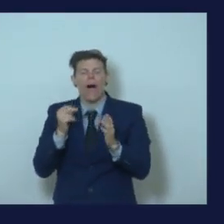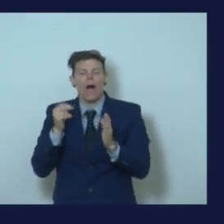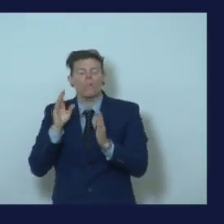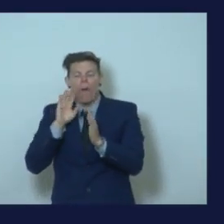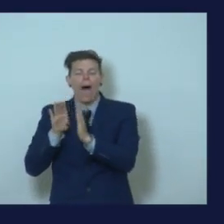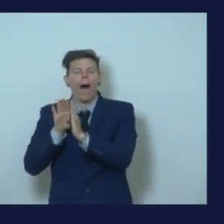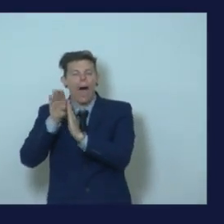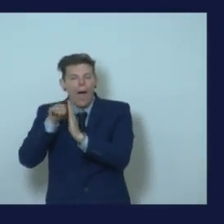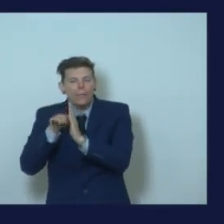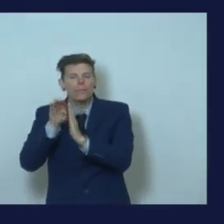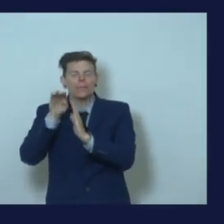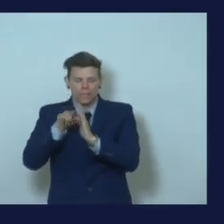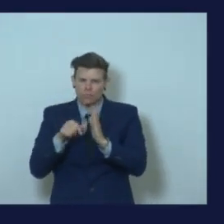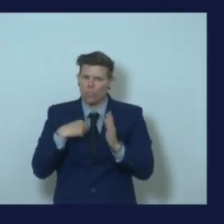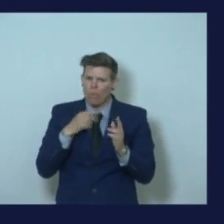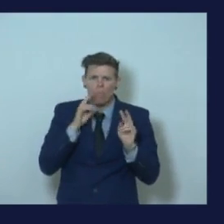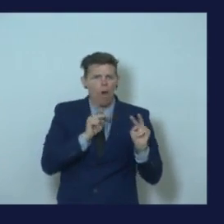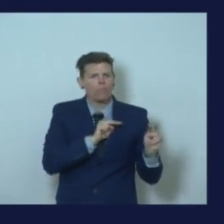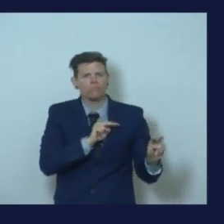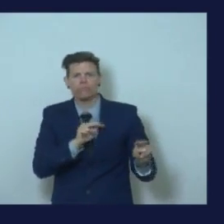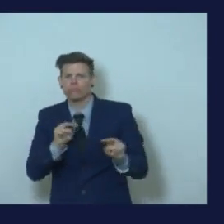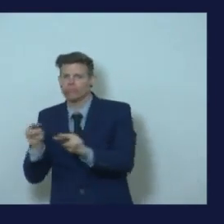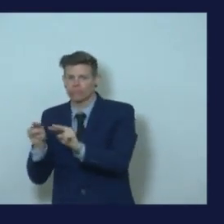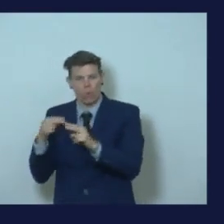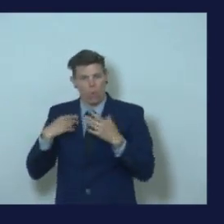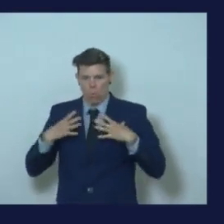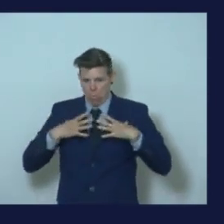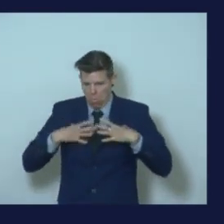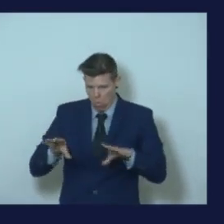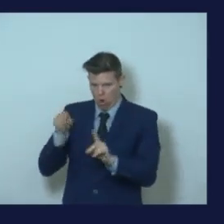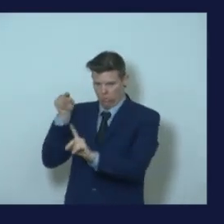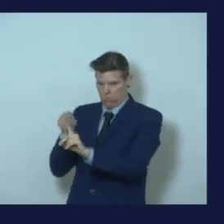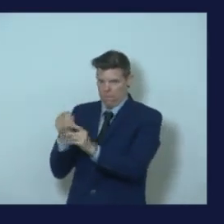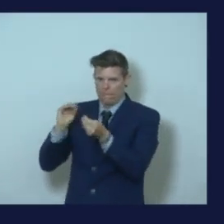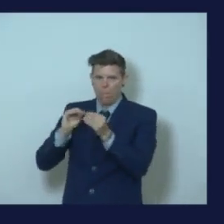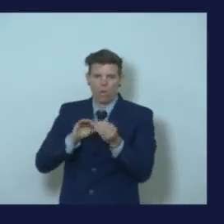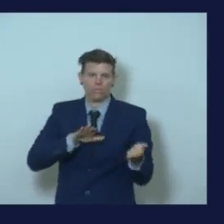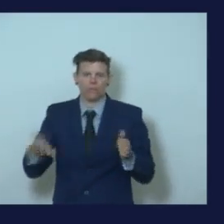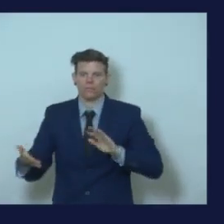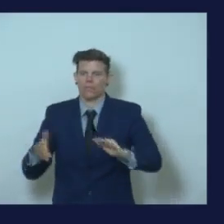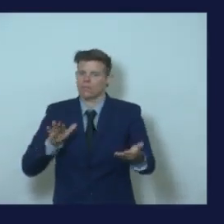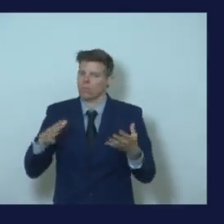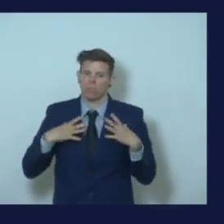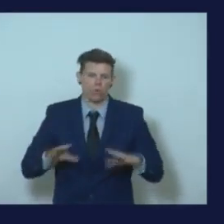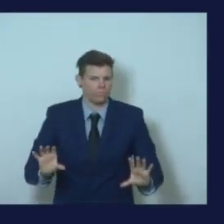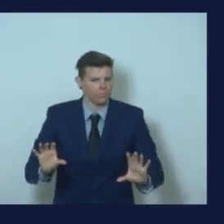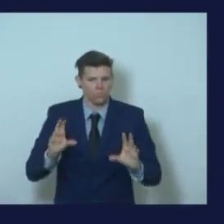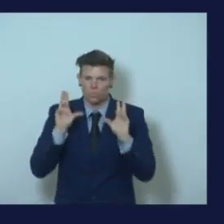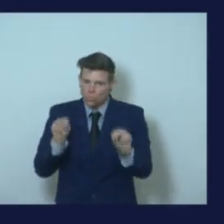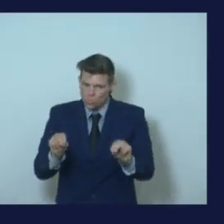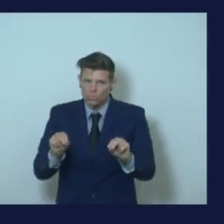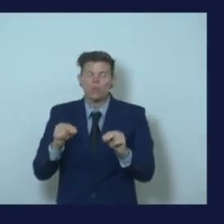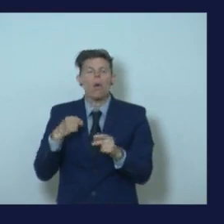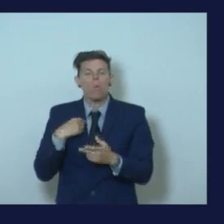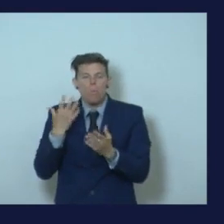WE LOVE A LOT ABOUT LOVE A LOT FOR A PERIOD OF TIME. WE REALLY PAY ATTENTION. WE DON’T WANT TO LOSE ANYONE RIGHT?